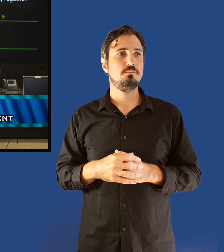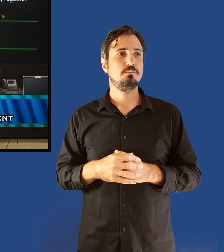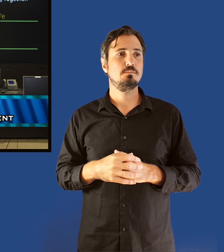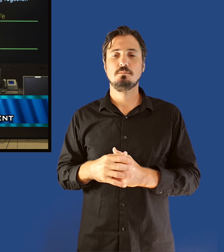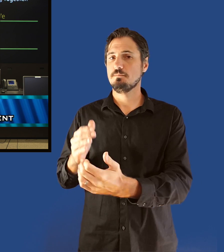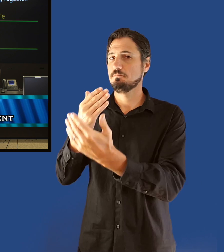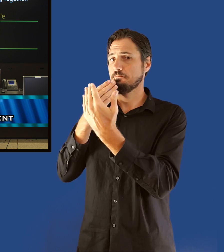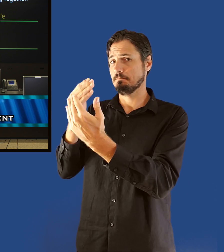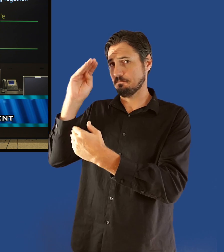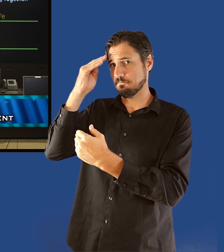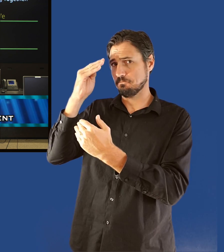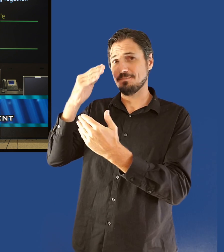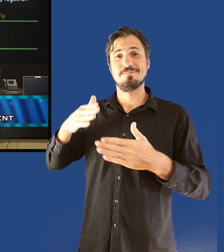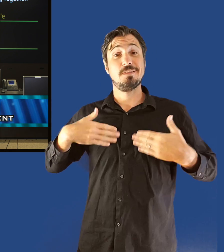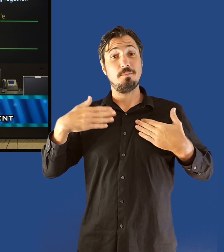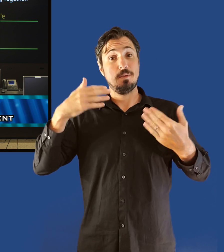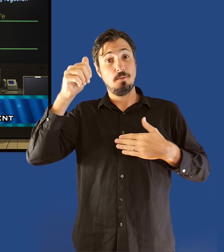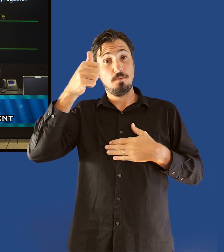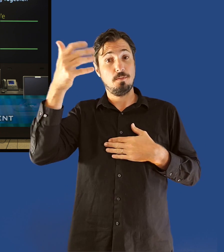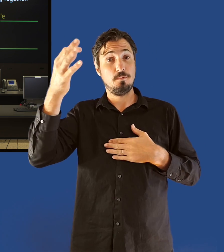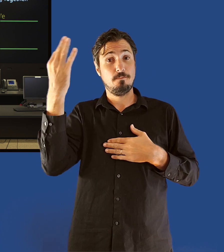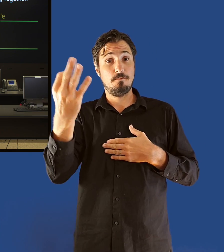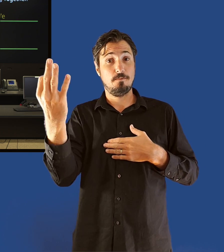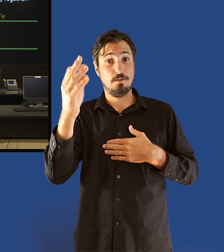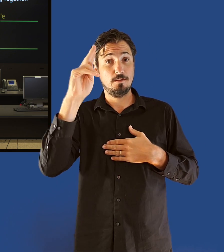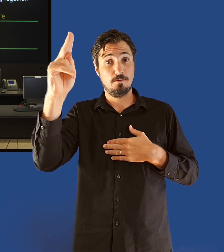Mahalo Mayor. Happy Aloha Friday, Kauai.